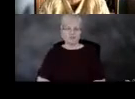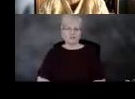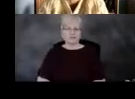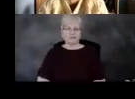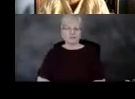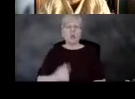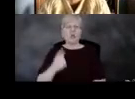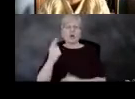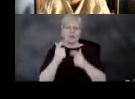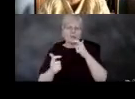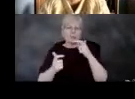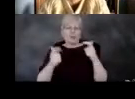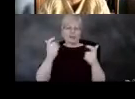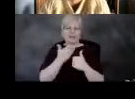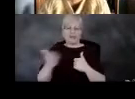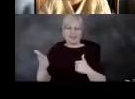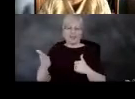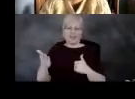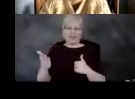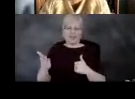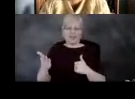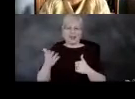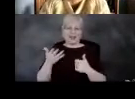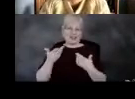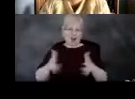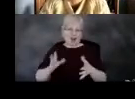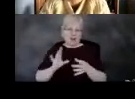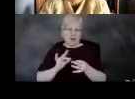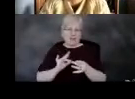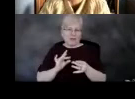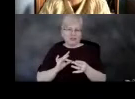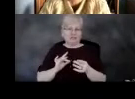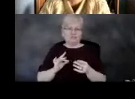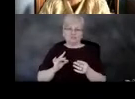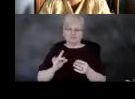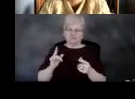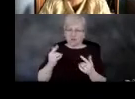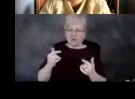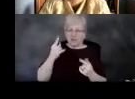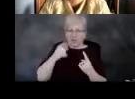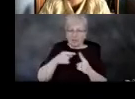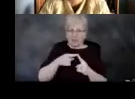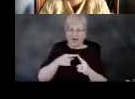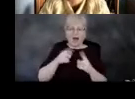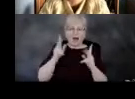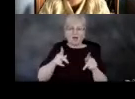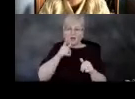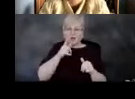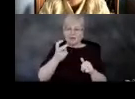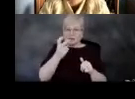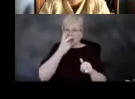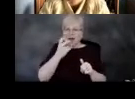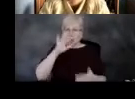about and this is already been briefly mentioned is thinking about 17:26:58 how a blind or low-vision person can access your presentation.